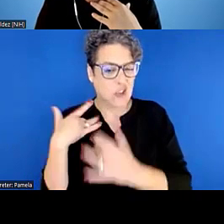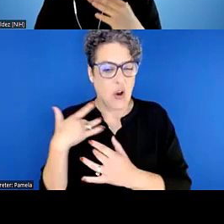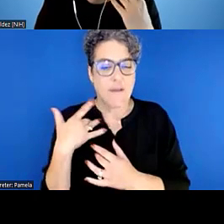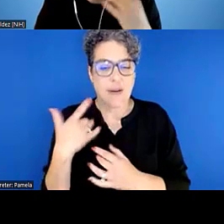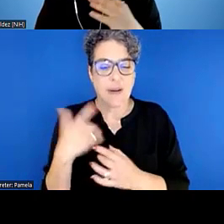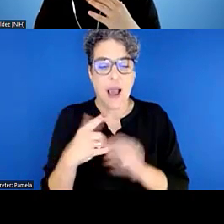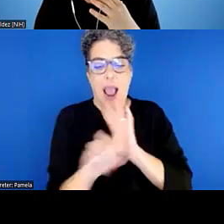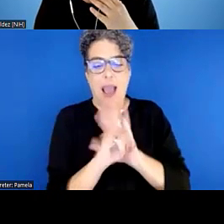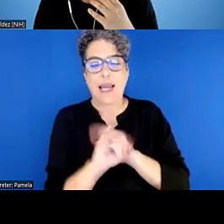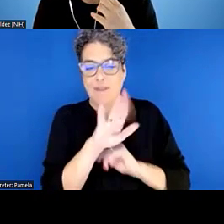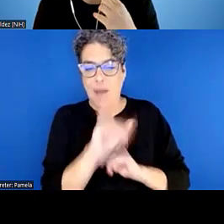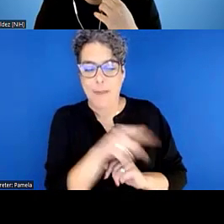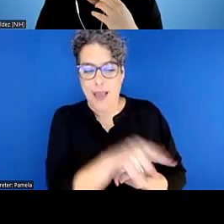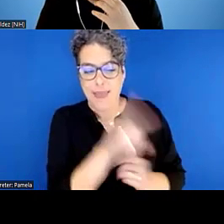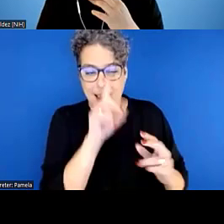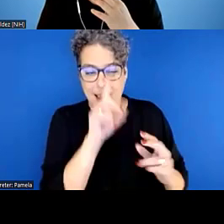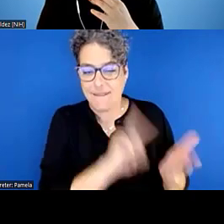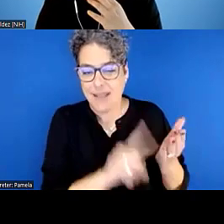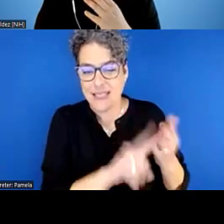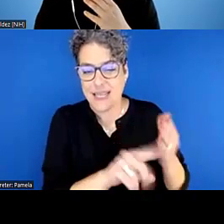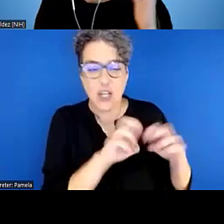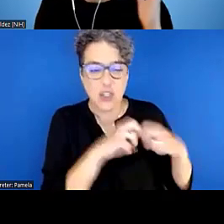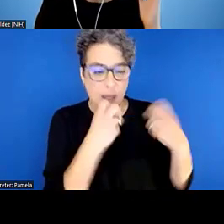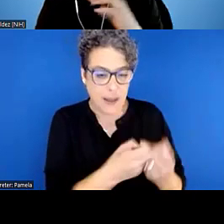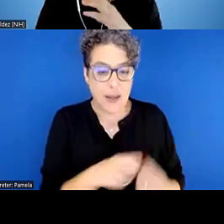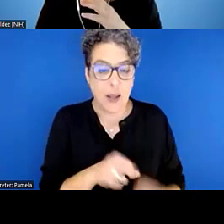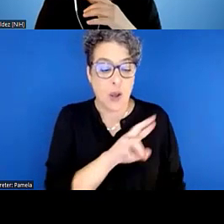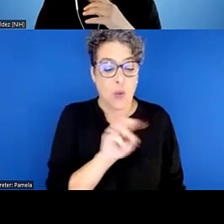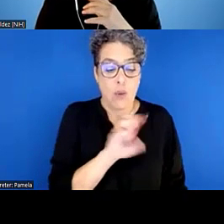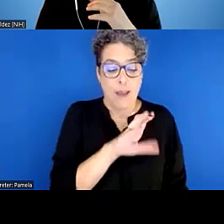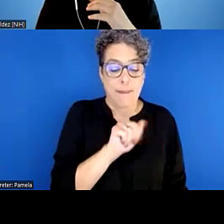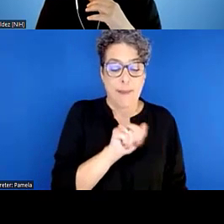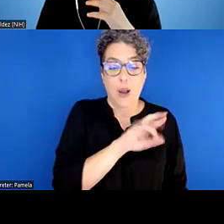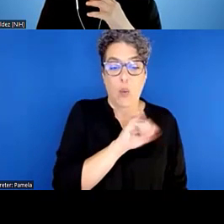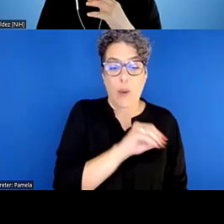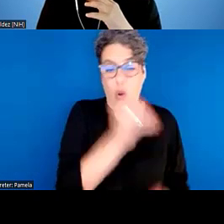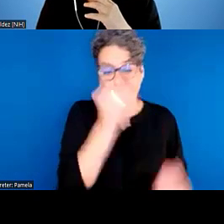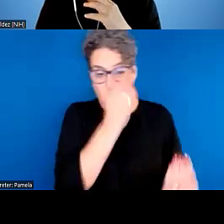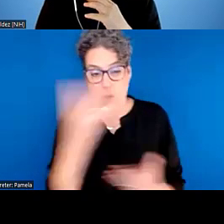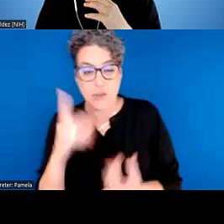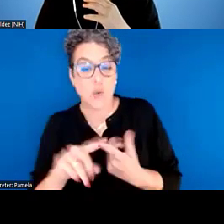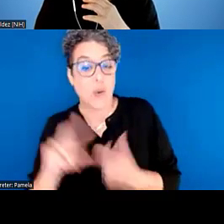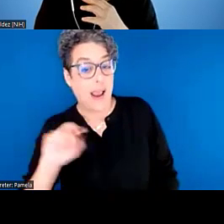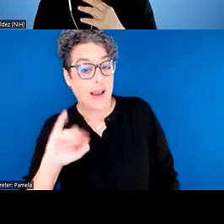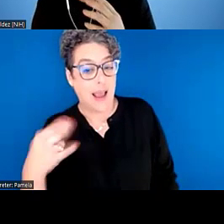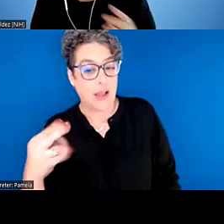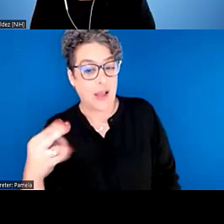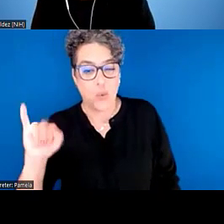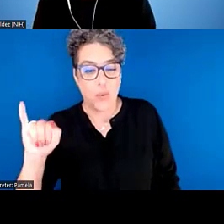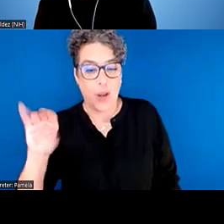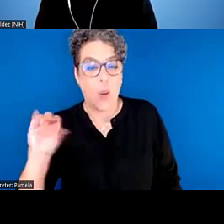Rebecca RIO then e-mails the NIH RIO, that's me, about the investigation committee's findings and provides a list of affected publications